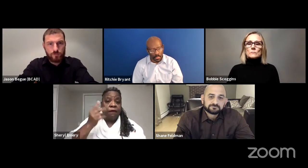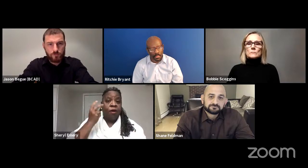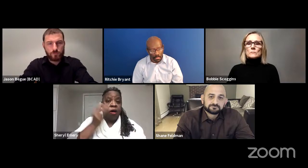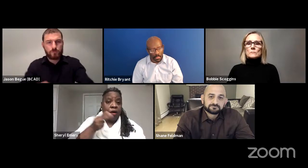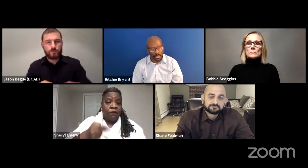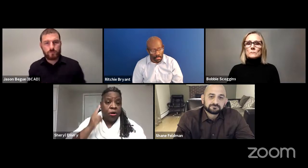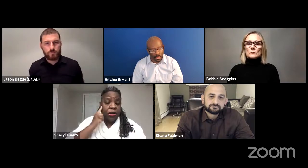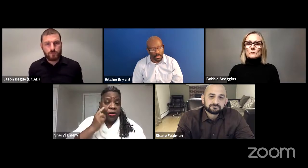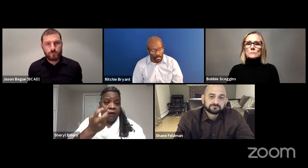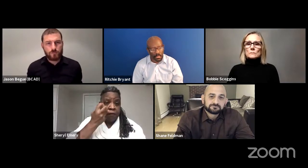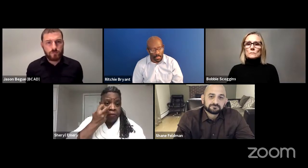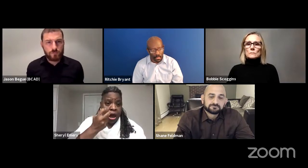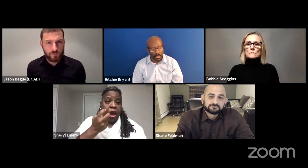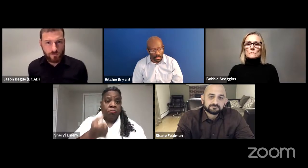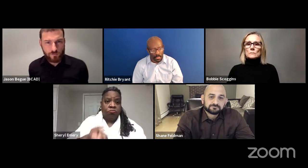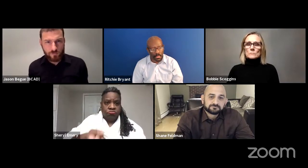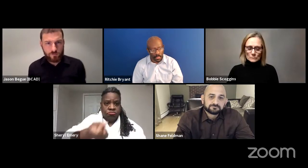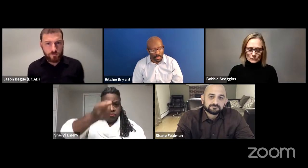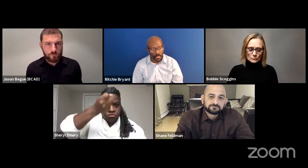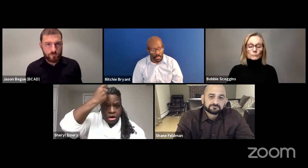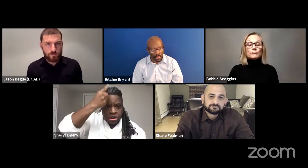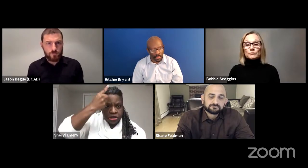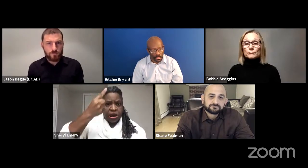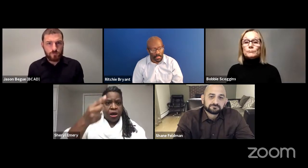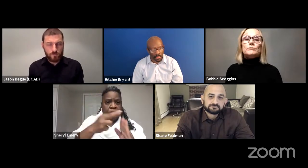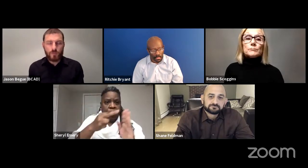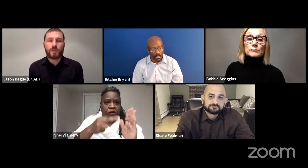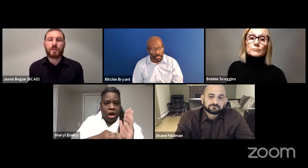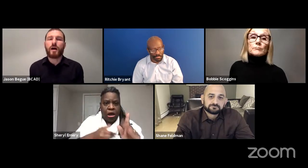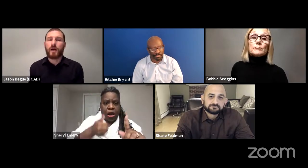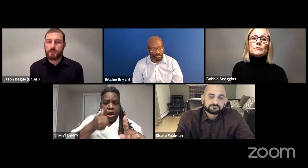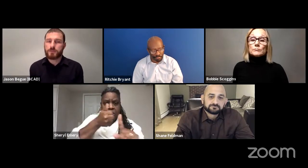had to be done in ASL. Everything had to be done in a way that was accessible to the Deaf